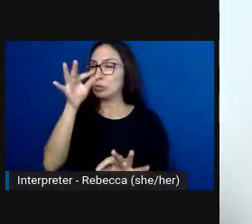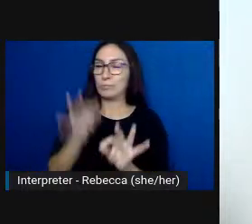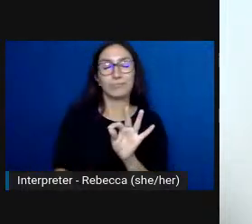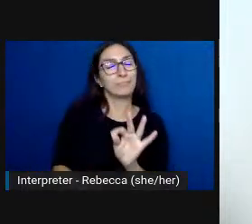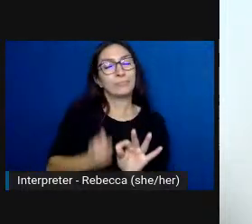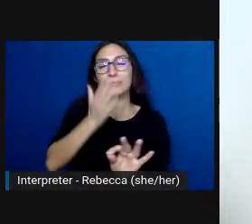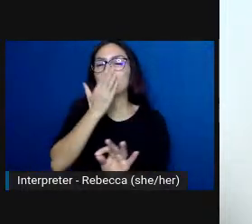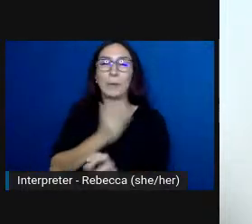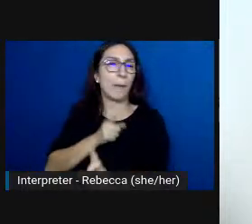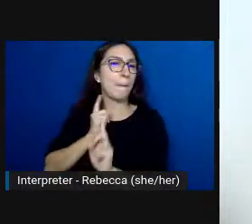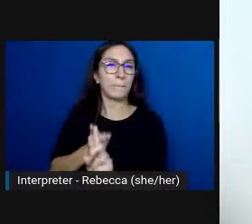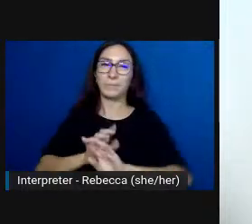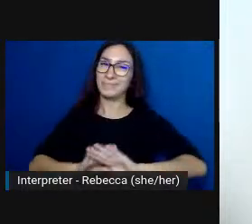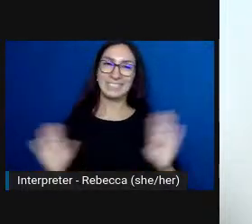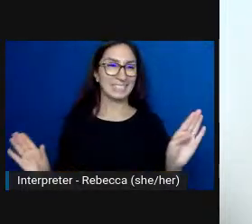and go into your content and describe the image